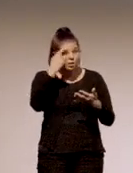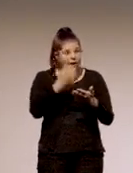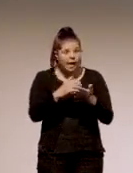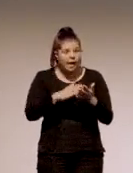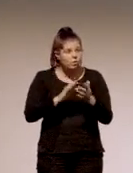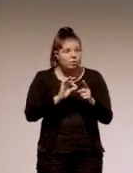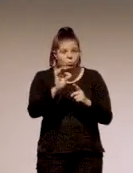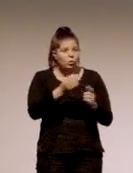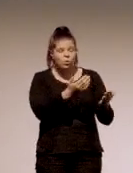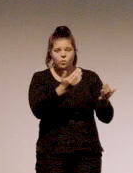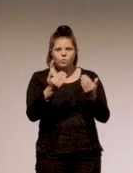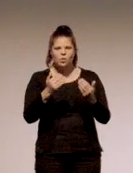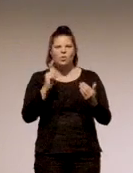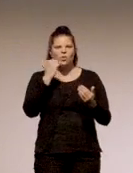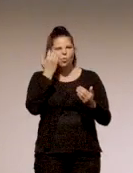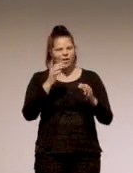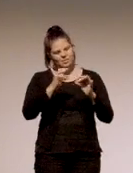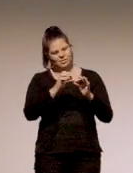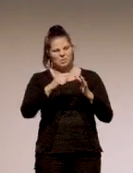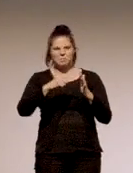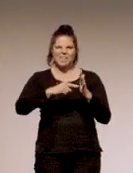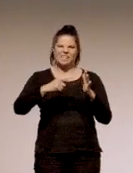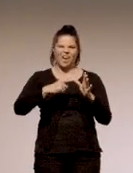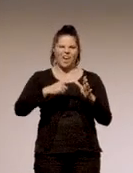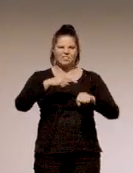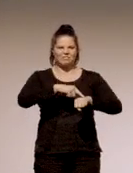We believe we're in constant beta, so we're always looking for ways to improve and increase.